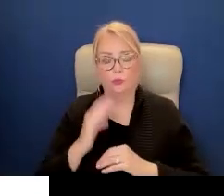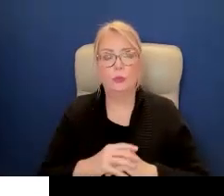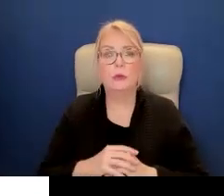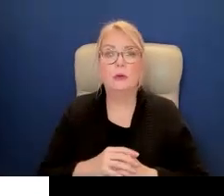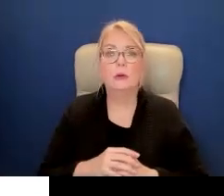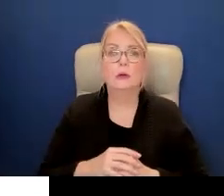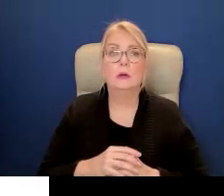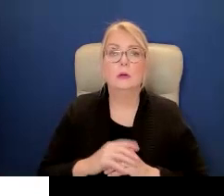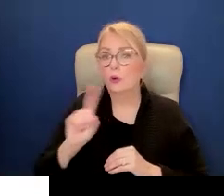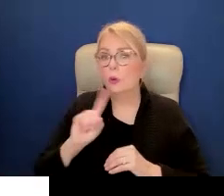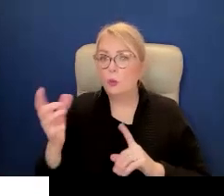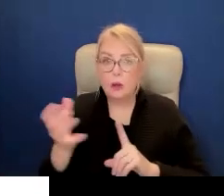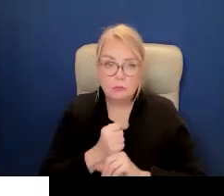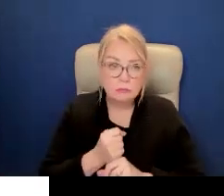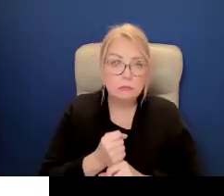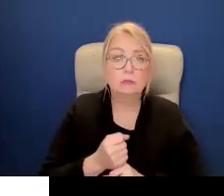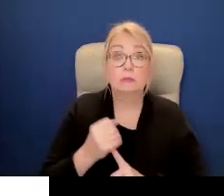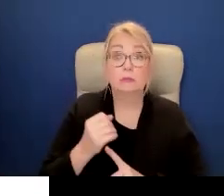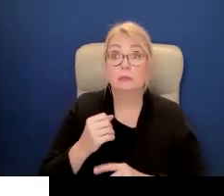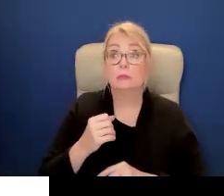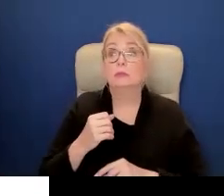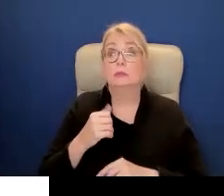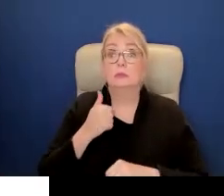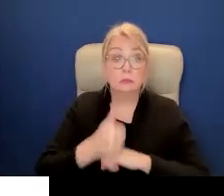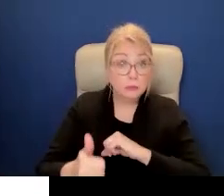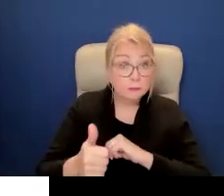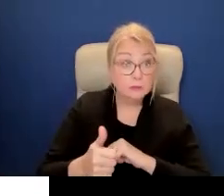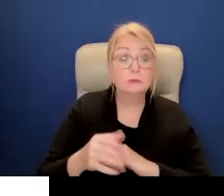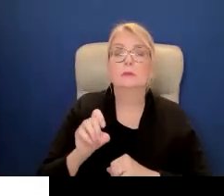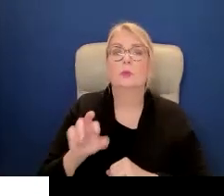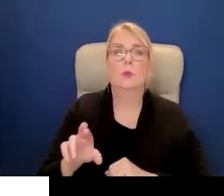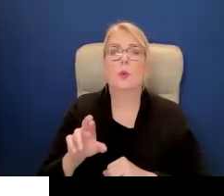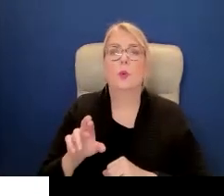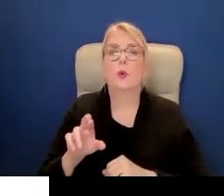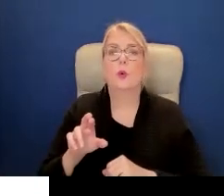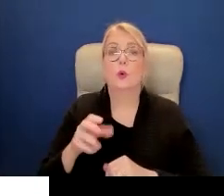you were arrested, if you were convicted or if the charges were dismissed. Having those records is also very important.